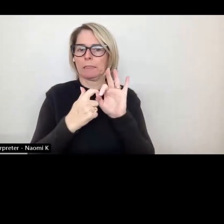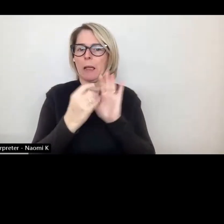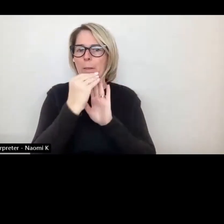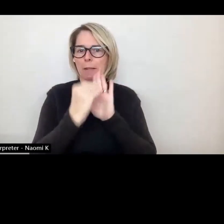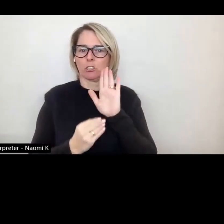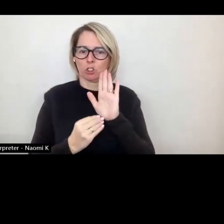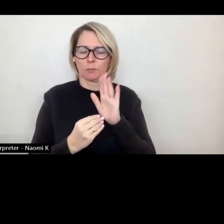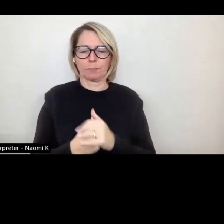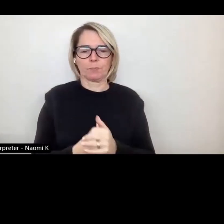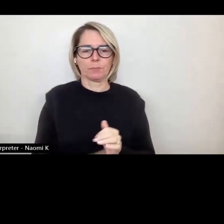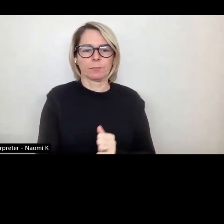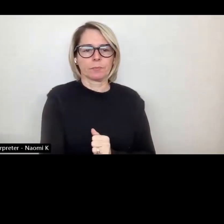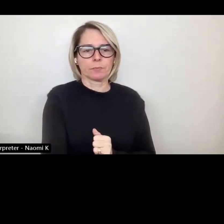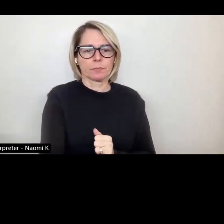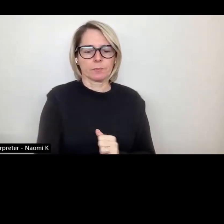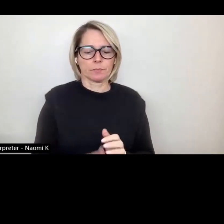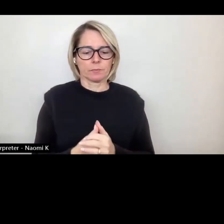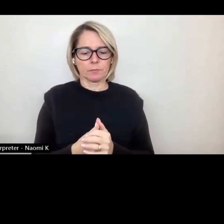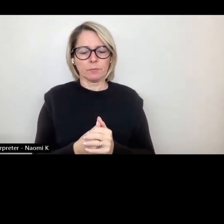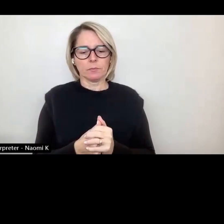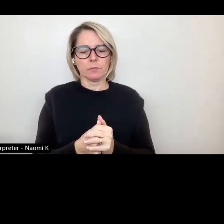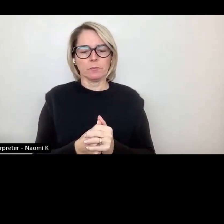There's a question about the sample Grant Agreement.